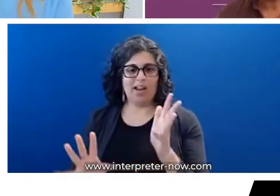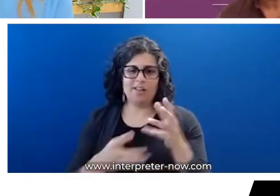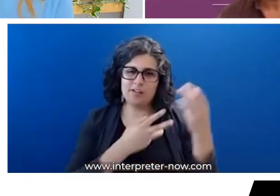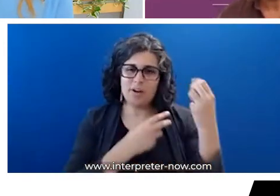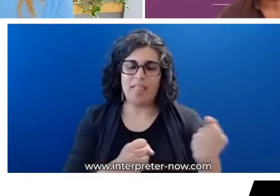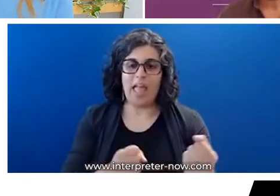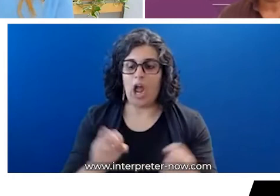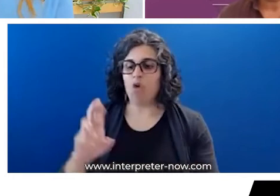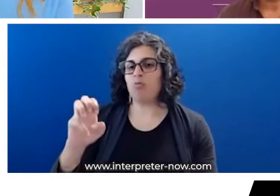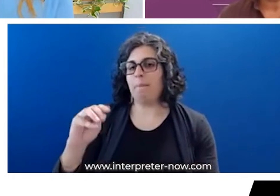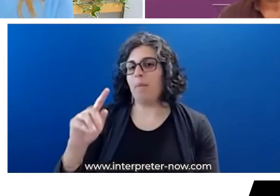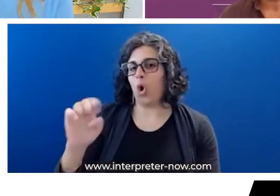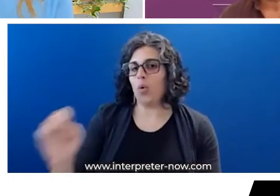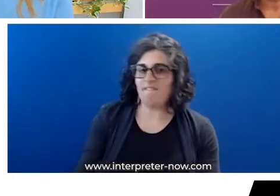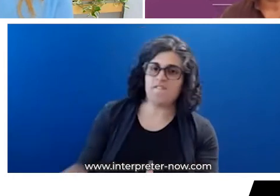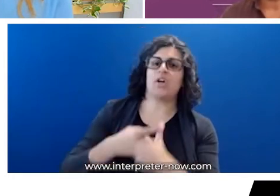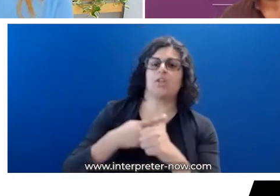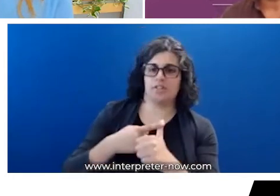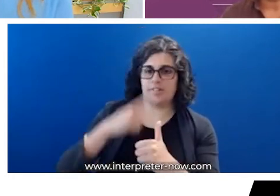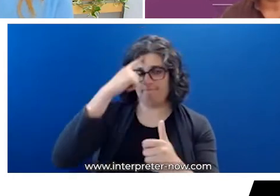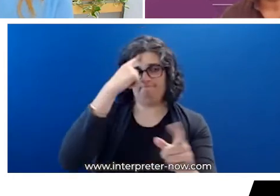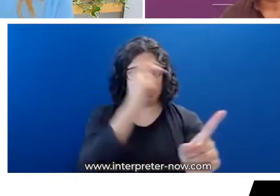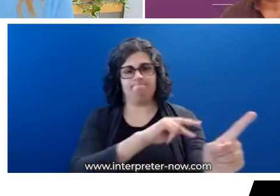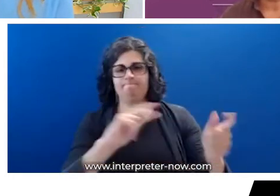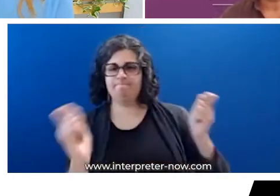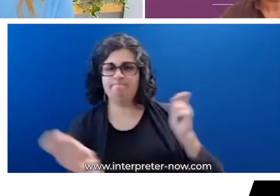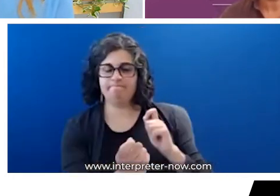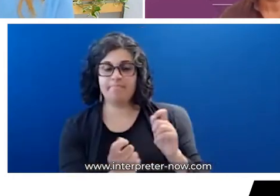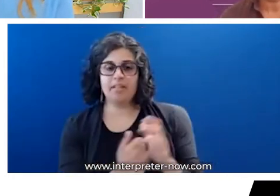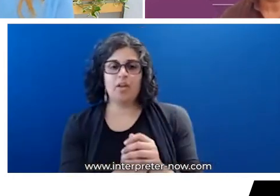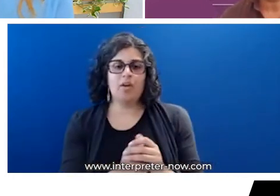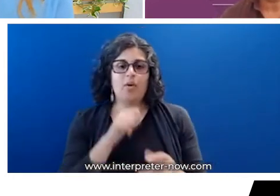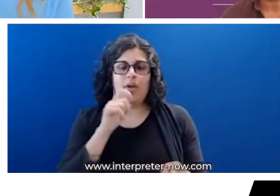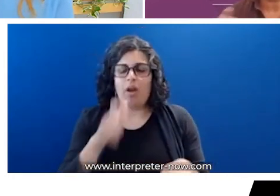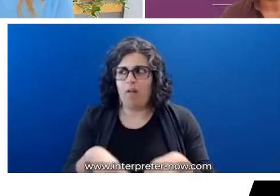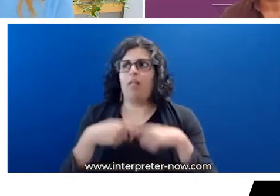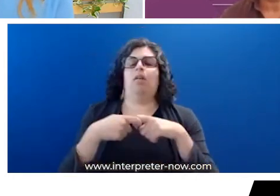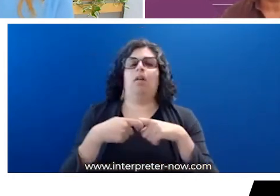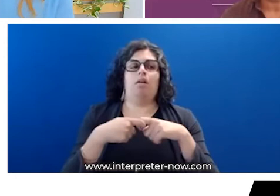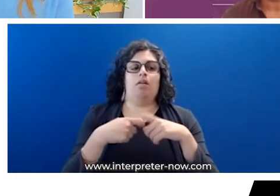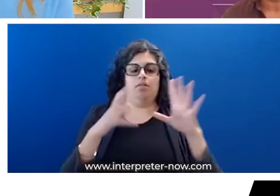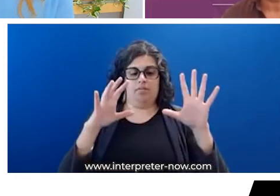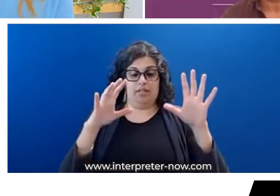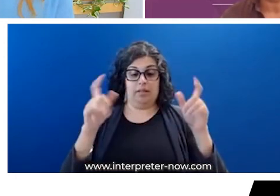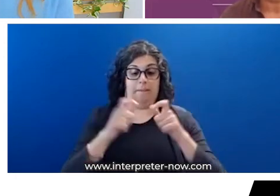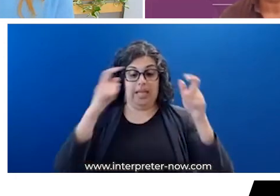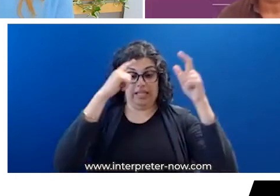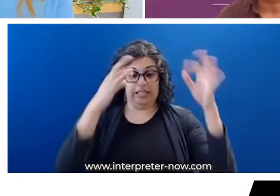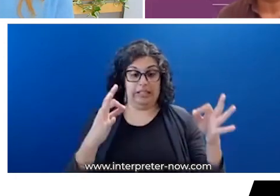We don't take enough time, I don't believe, to really pause and think about all of the intricacies of this big decision of now having a distributed workforce.